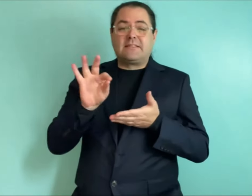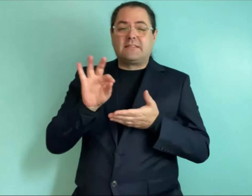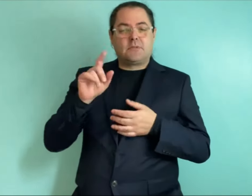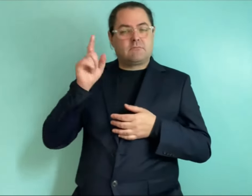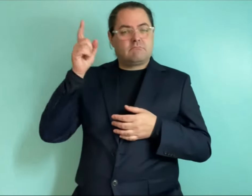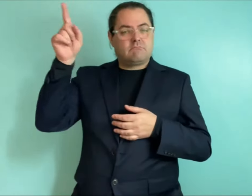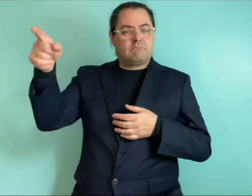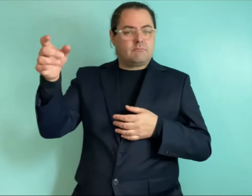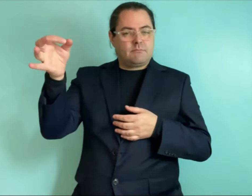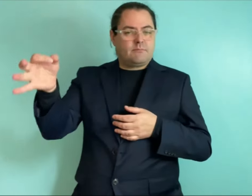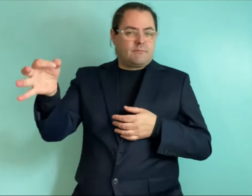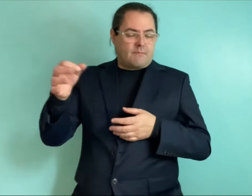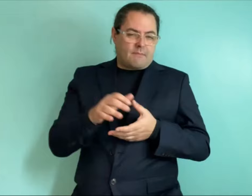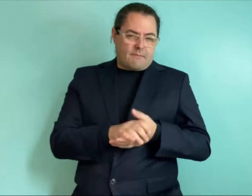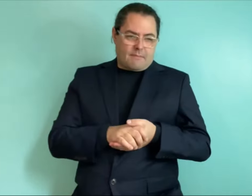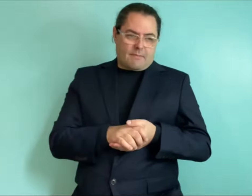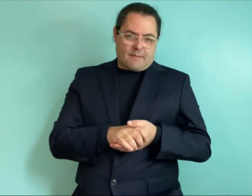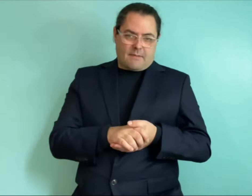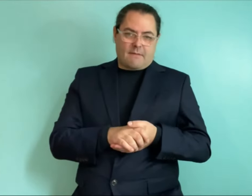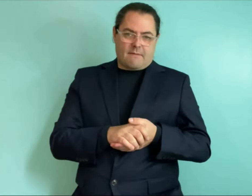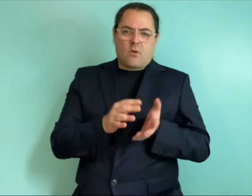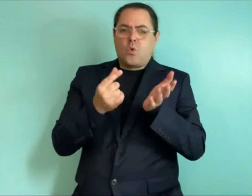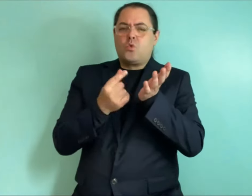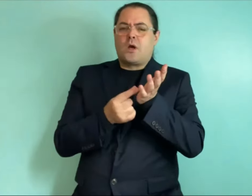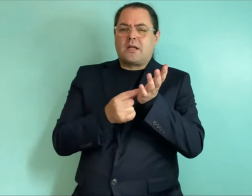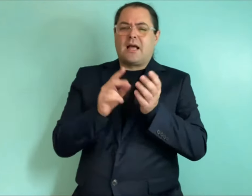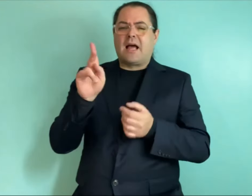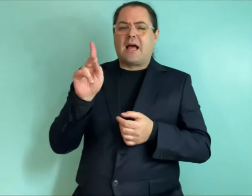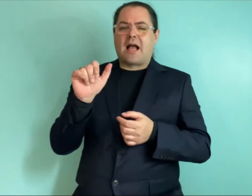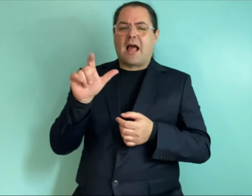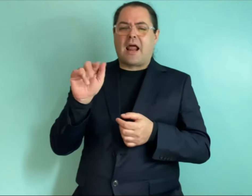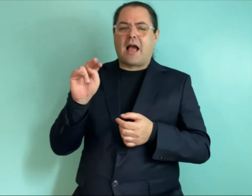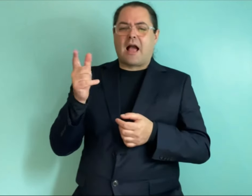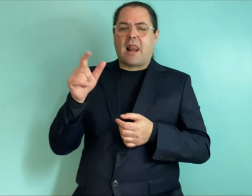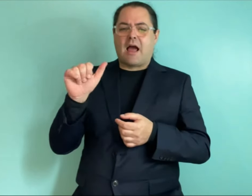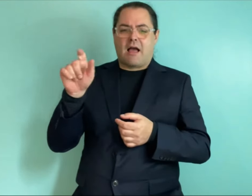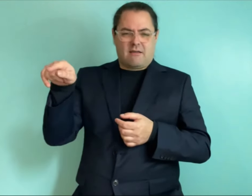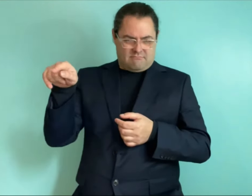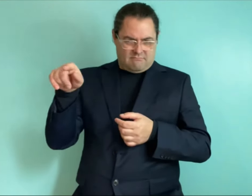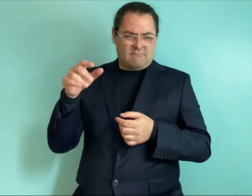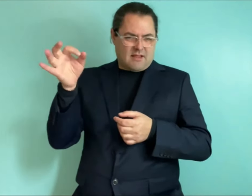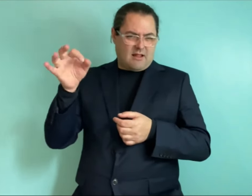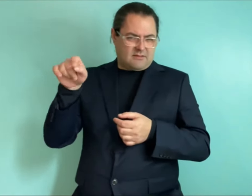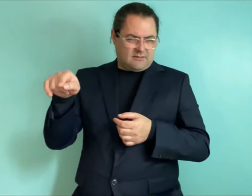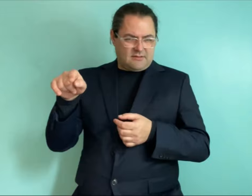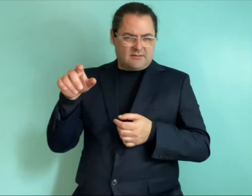Island, New Ghana, it's called Caligula, and I'm sure so some, some police yeah know about